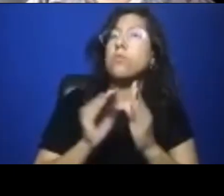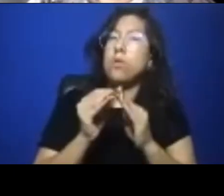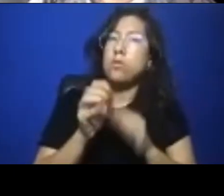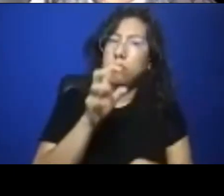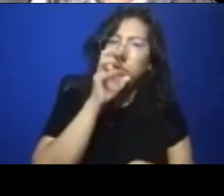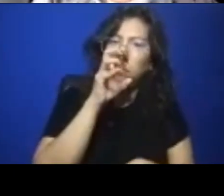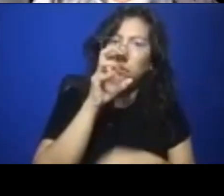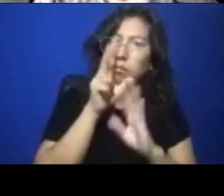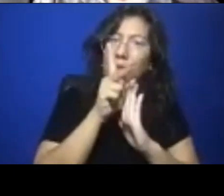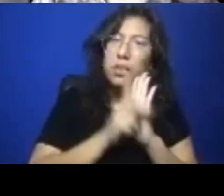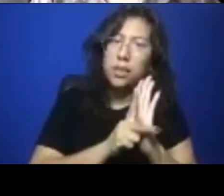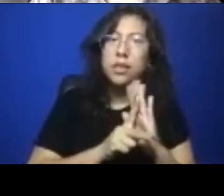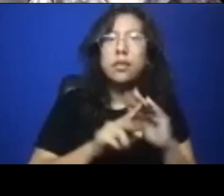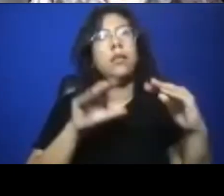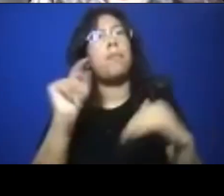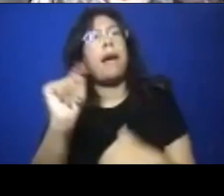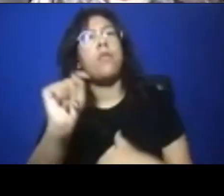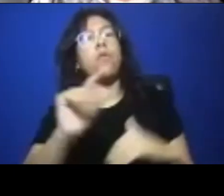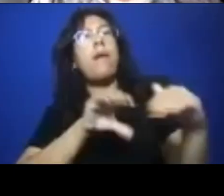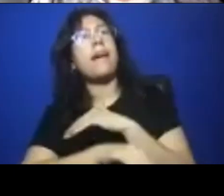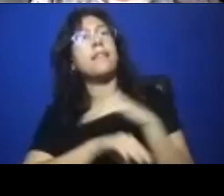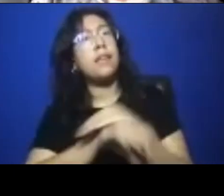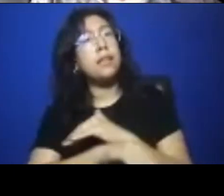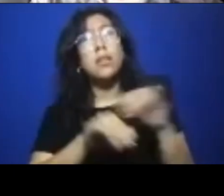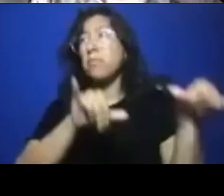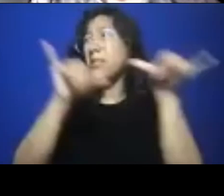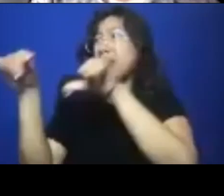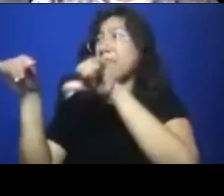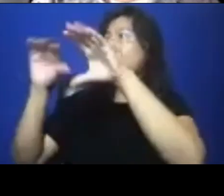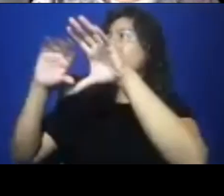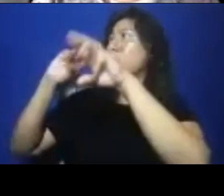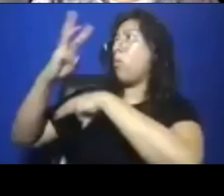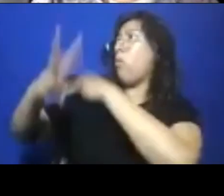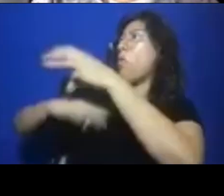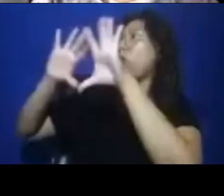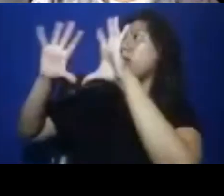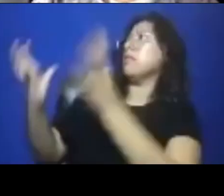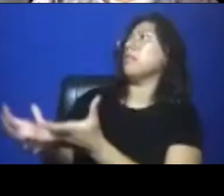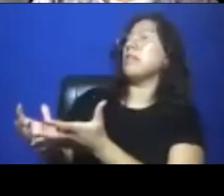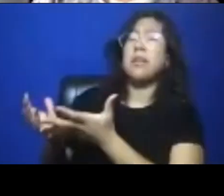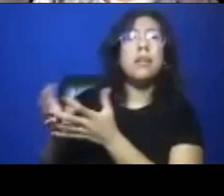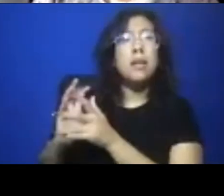around bathroom access, but so is the world. There's more and more people are feeling kind of a sense